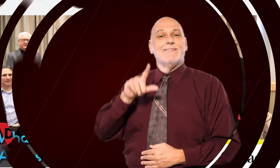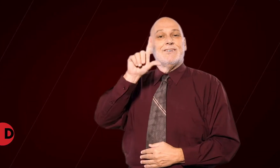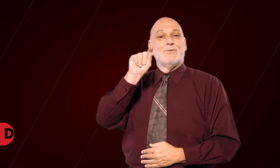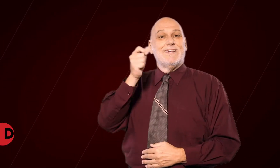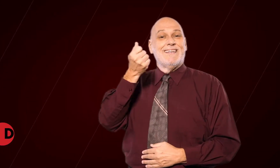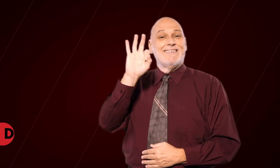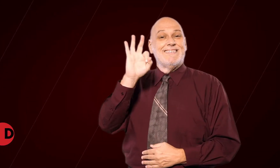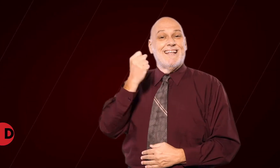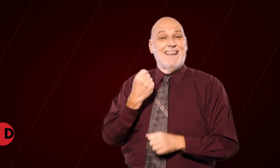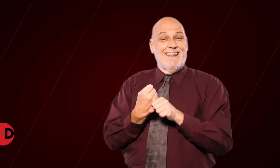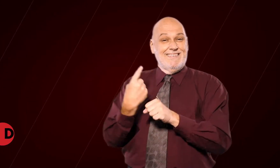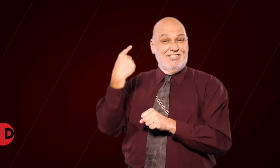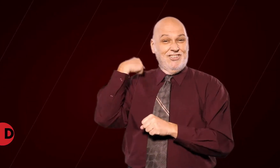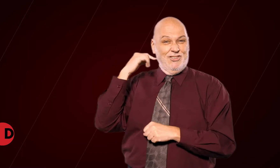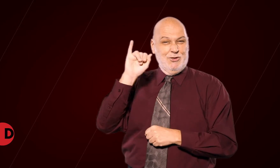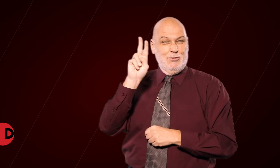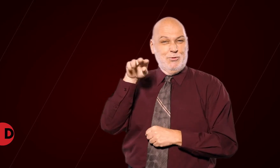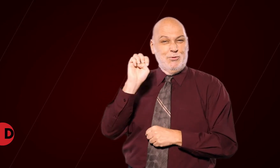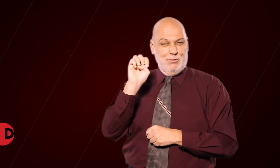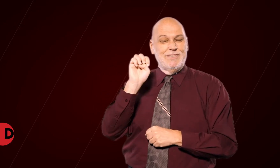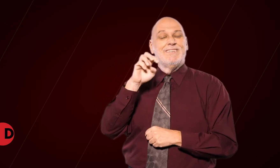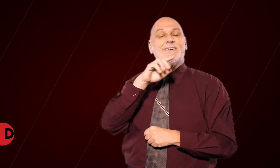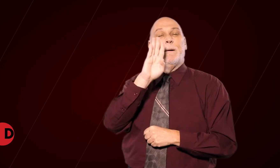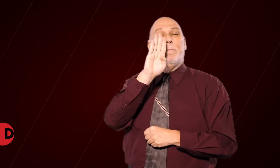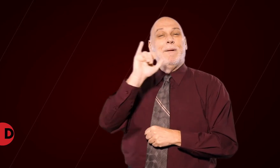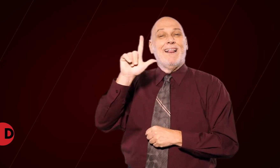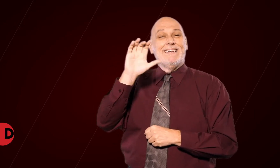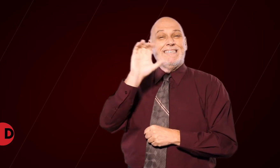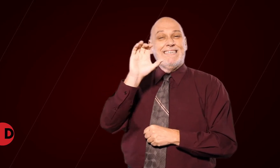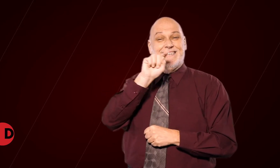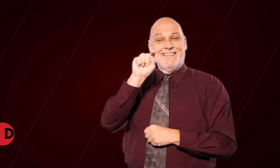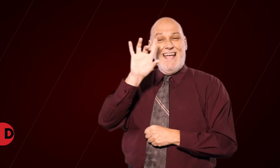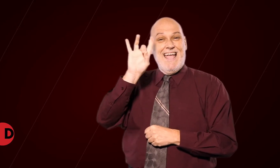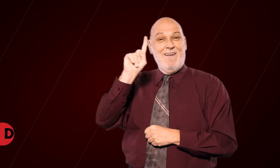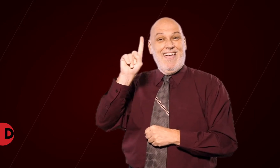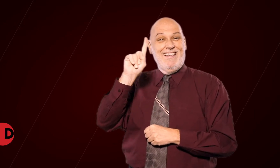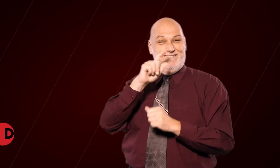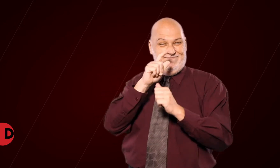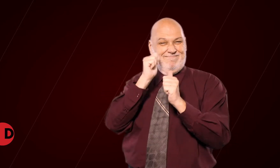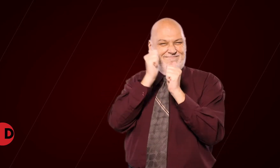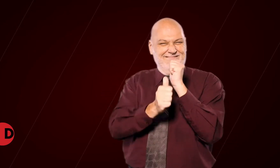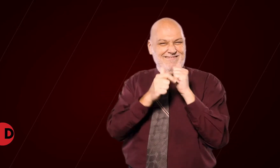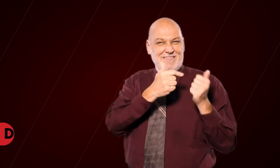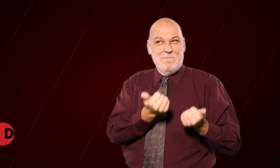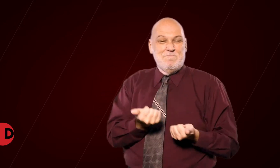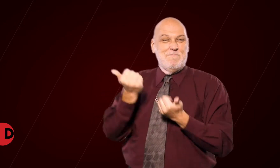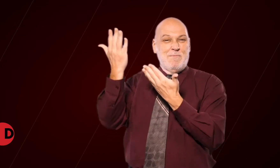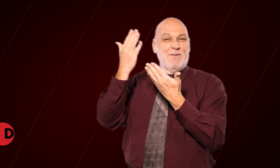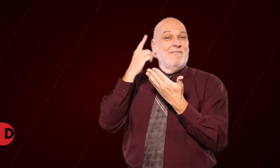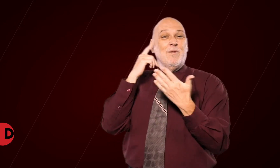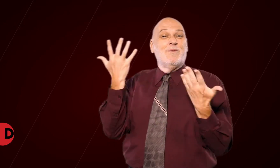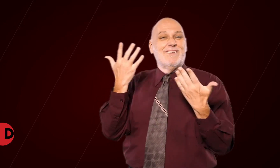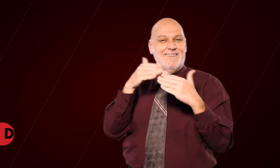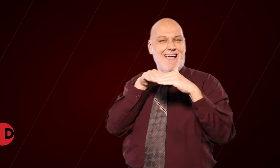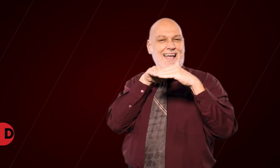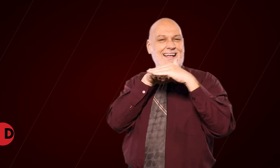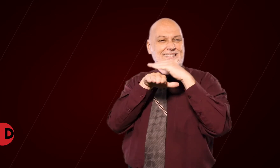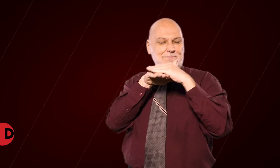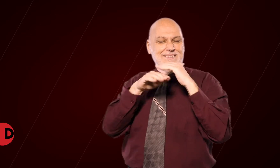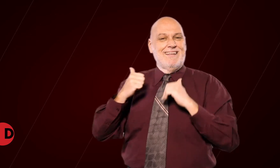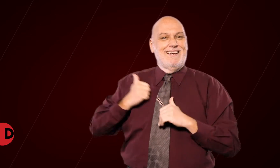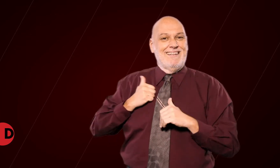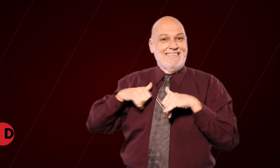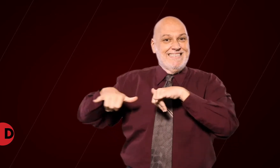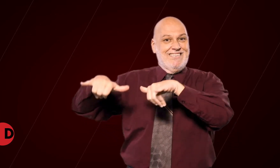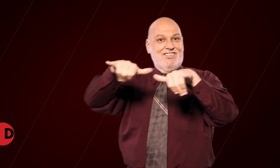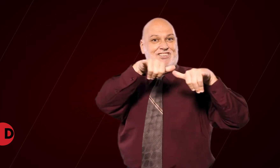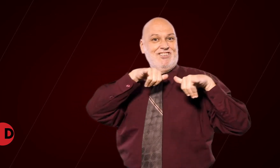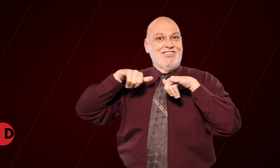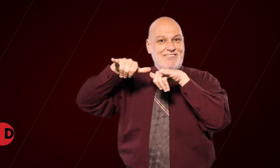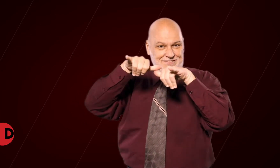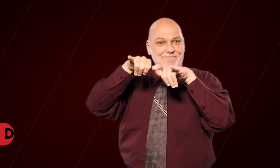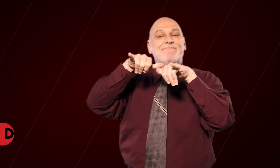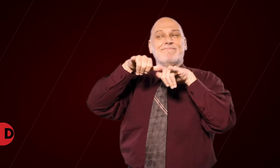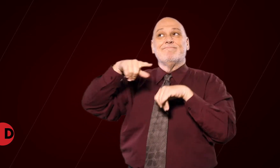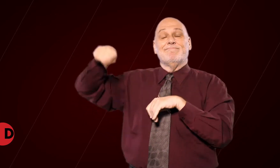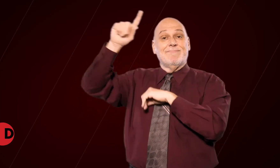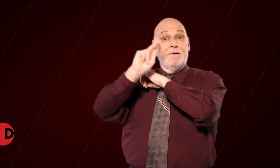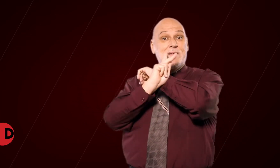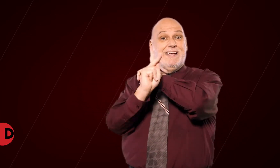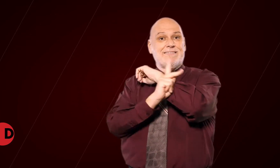[Anselmo]: In June 2019, Bill C-81, the proposed Accessible Canada Act